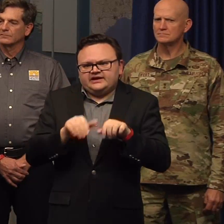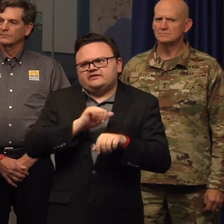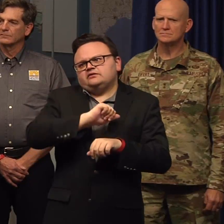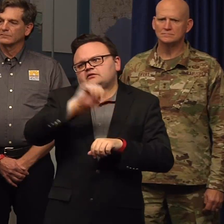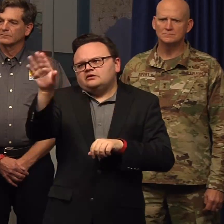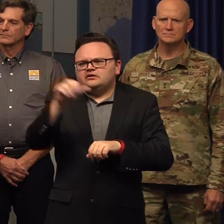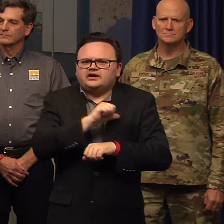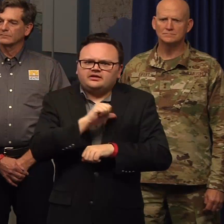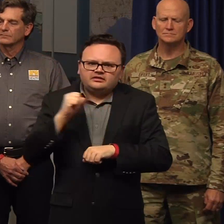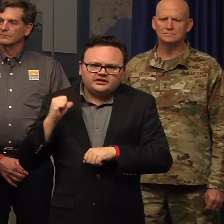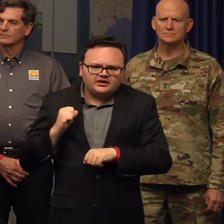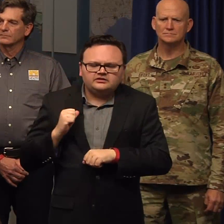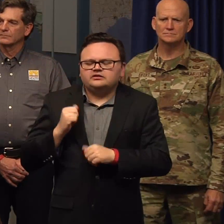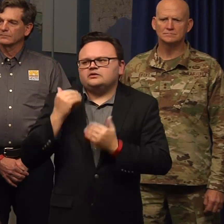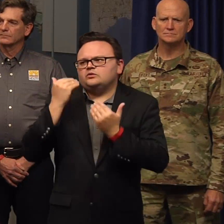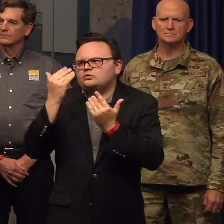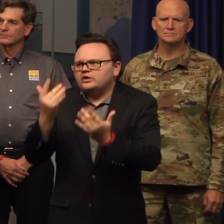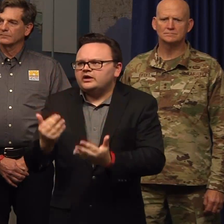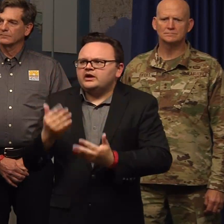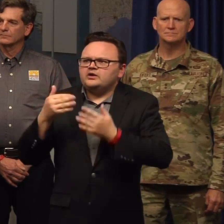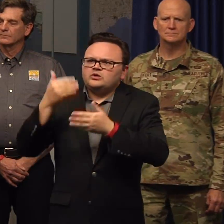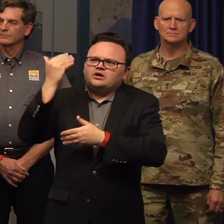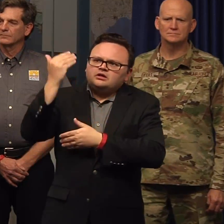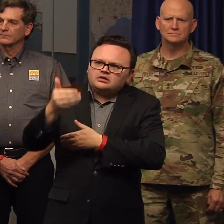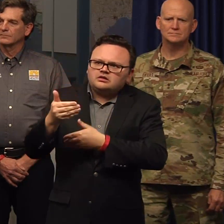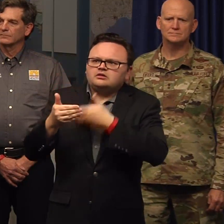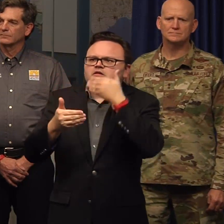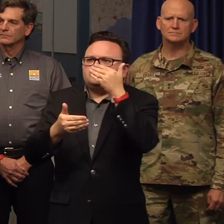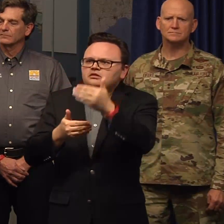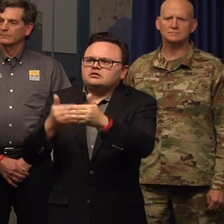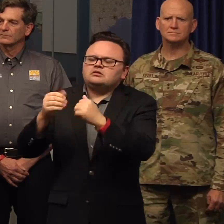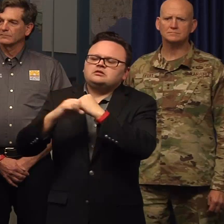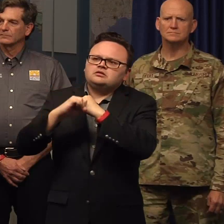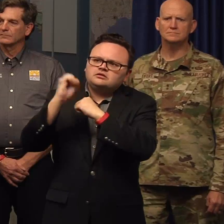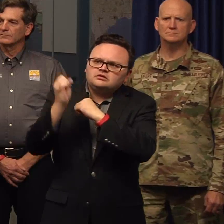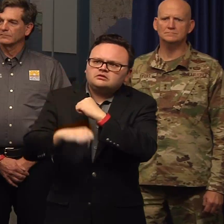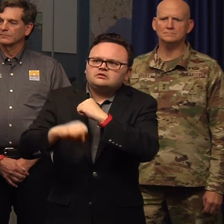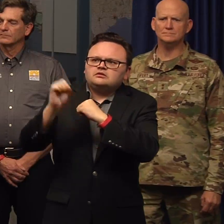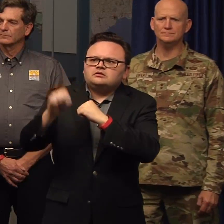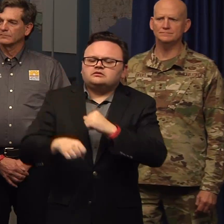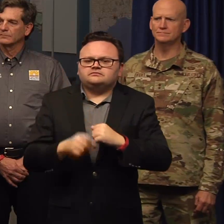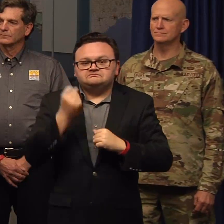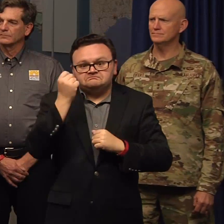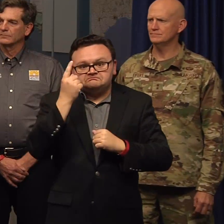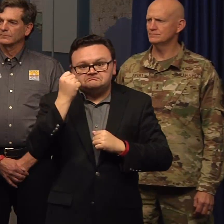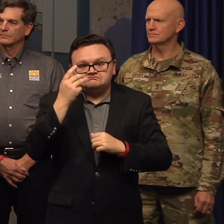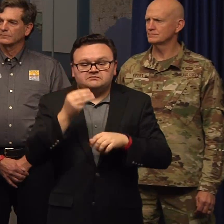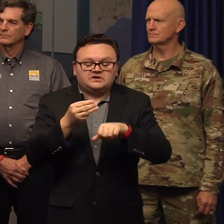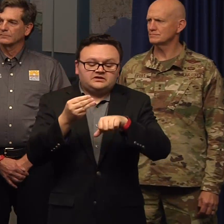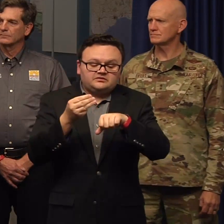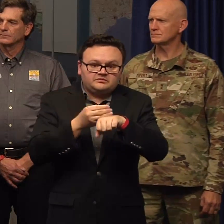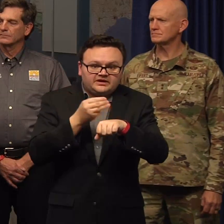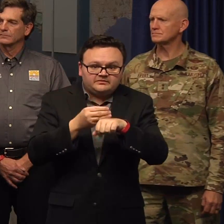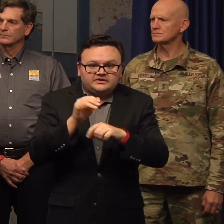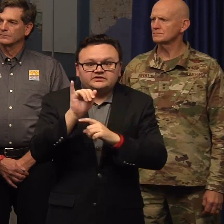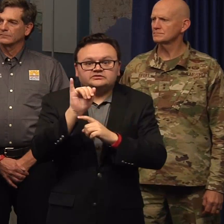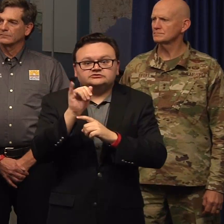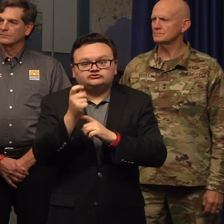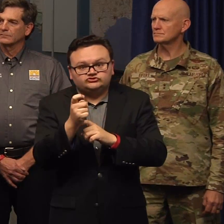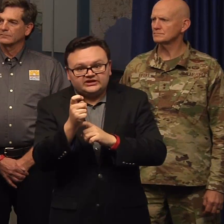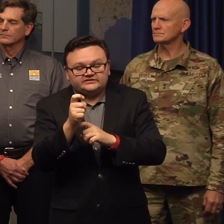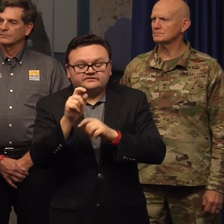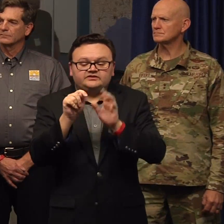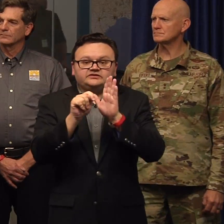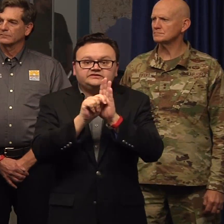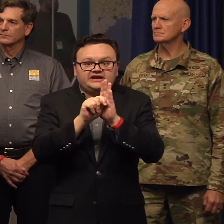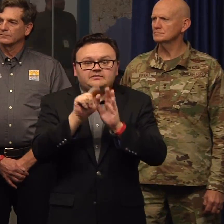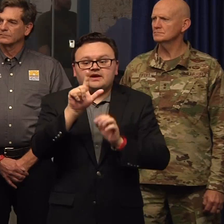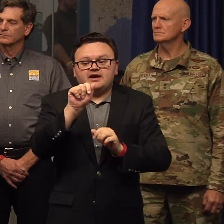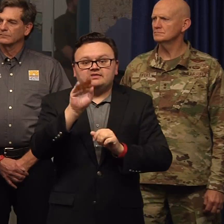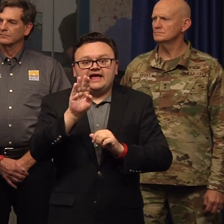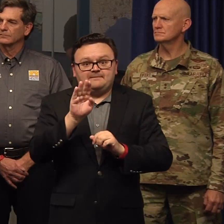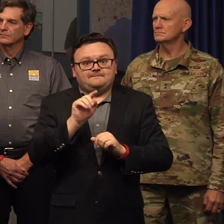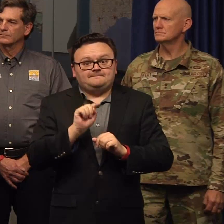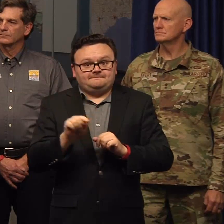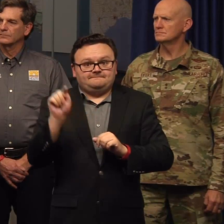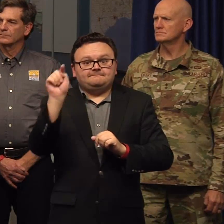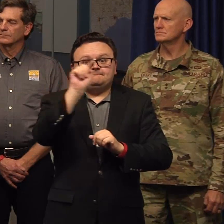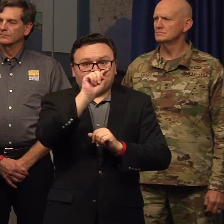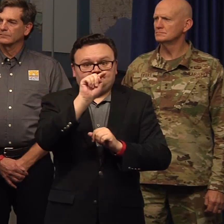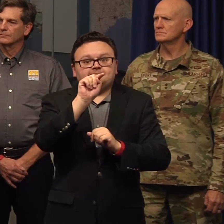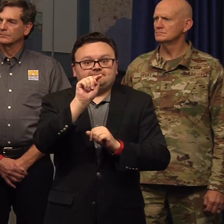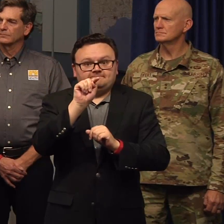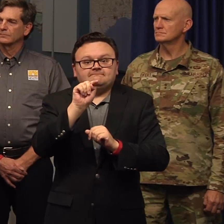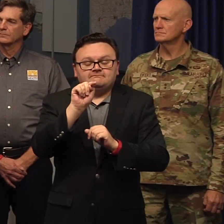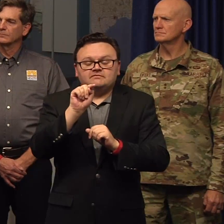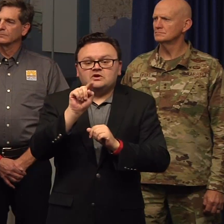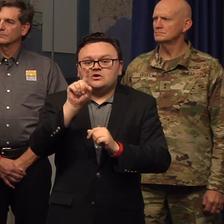PRIOR TO FEBRUARY 22 ANYONE